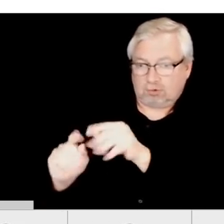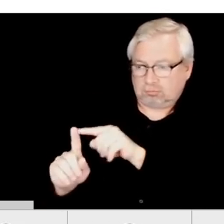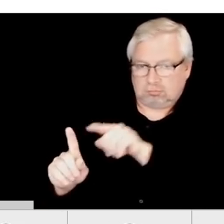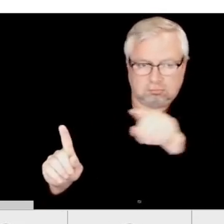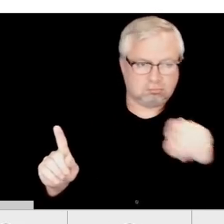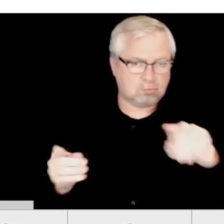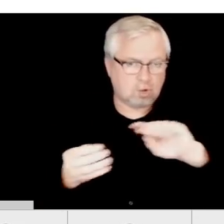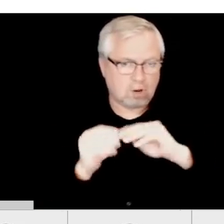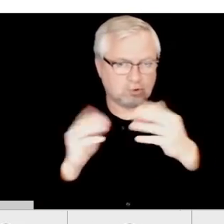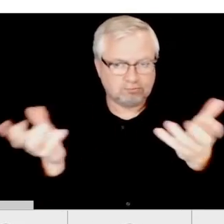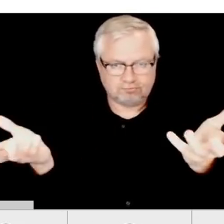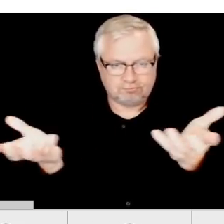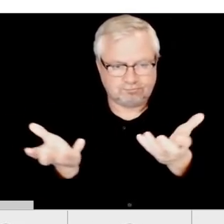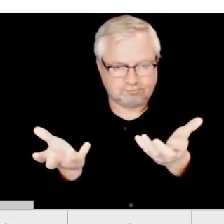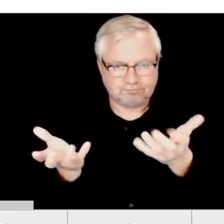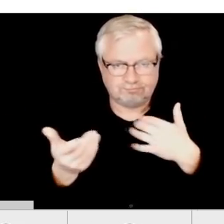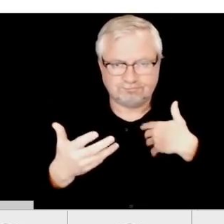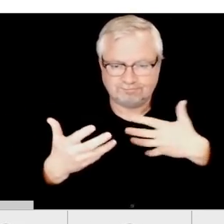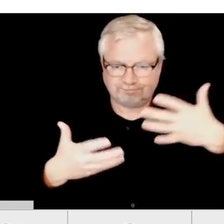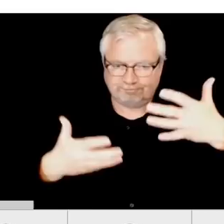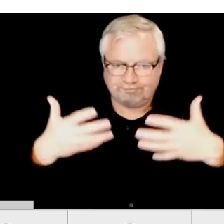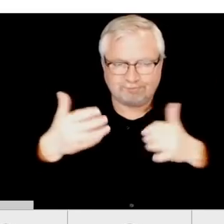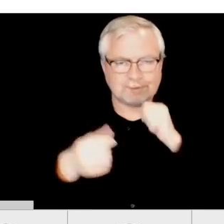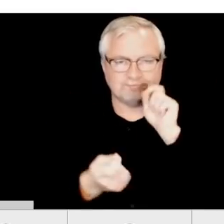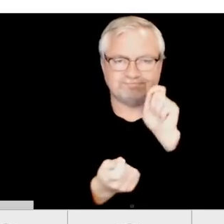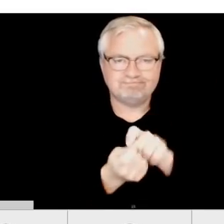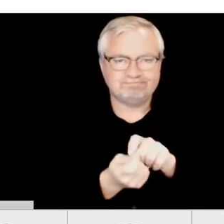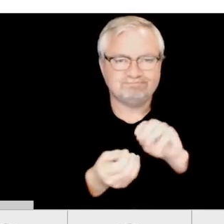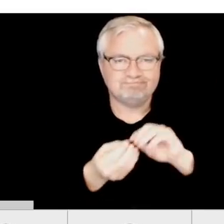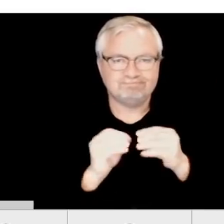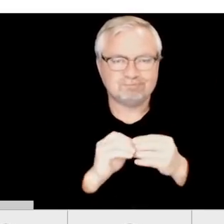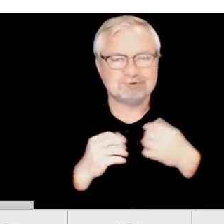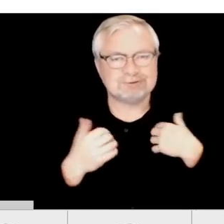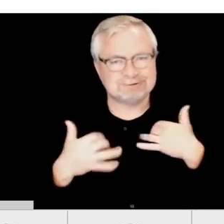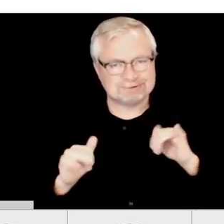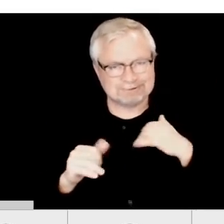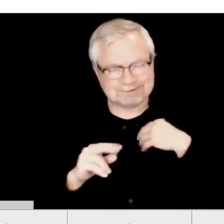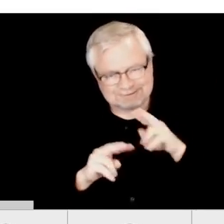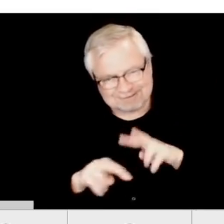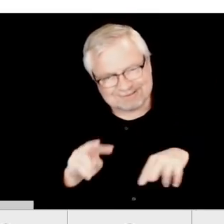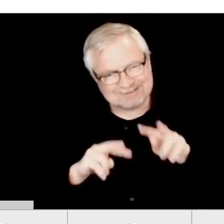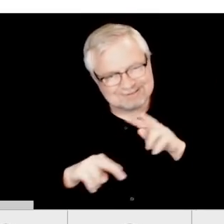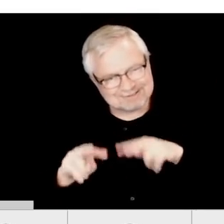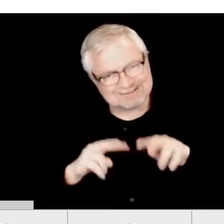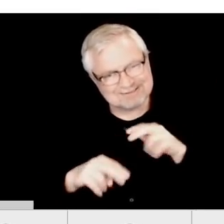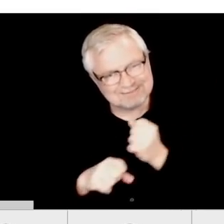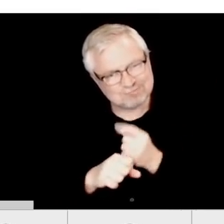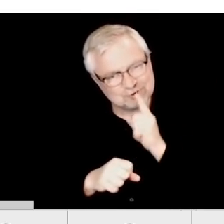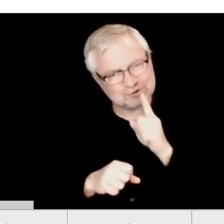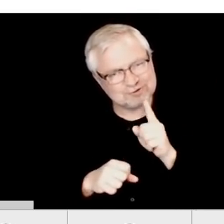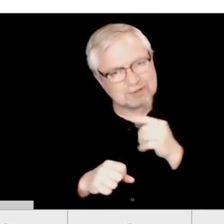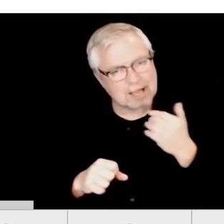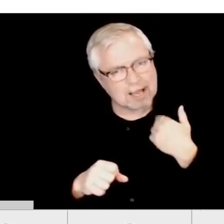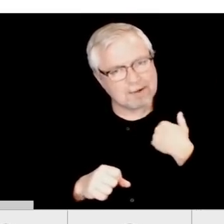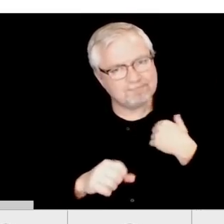really about projecting trends overall so harder to get at the clustering that can occur in congregate care facilities.